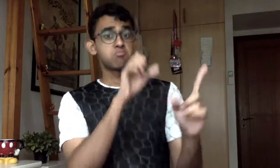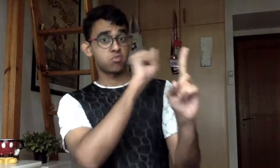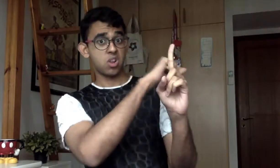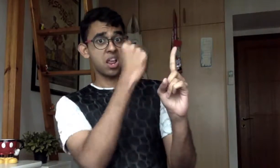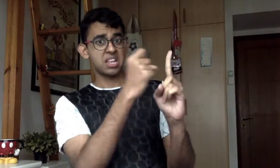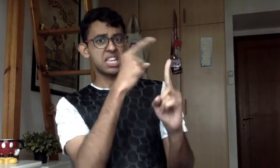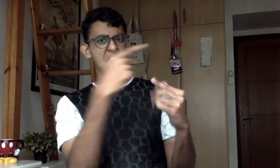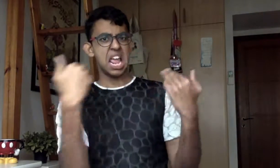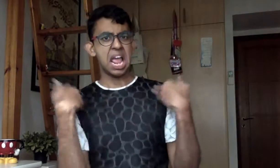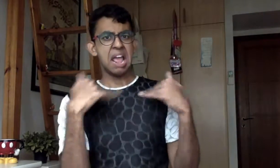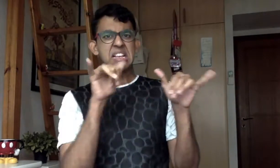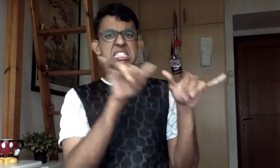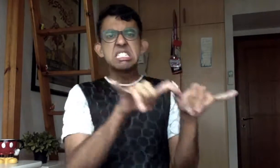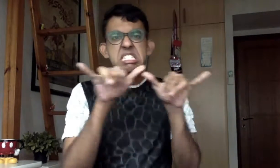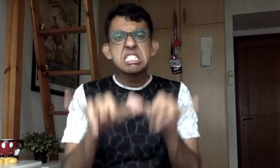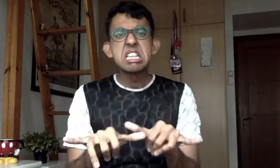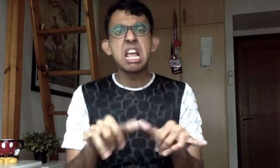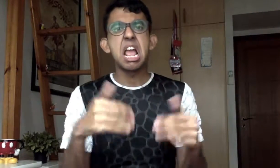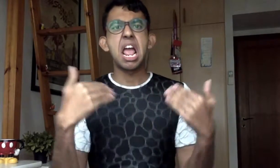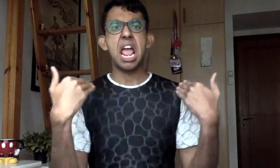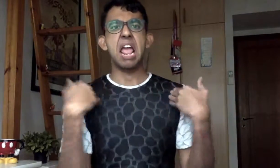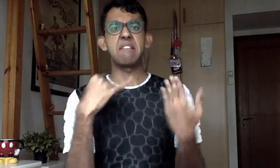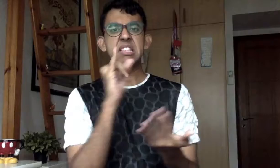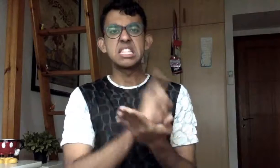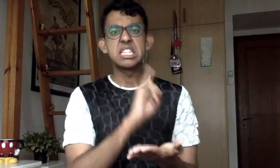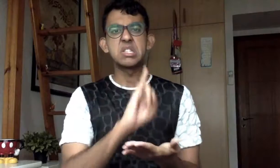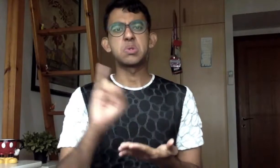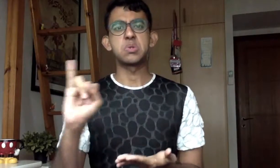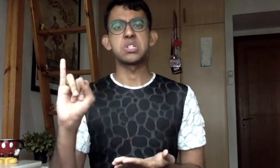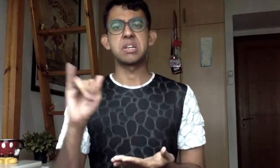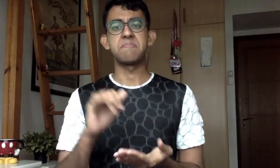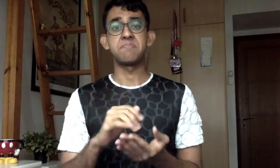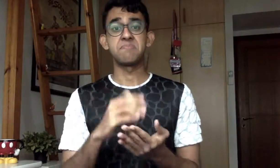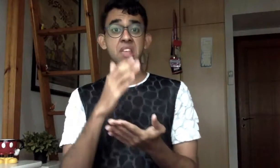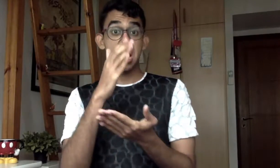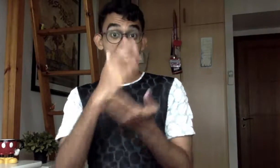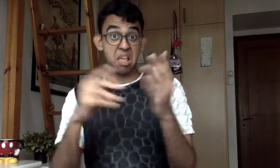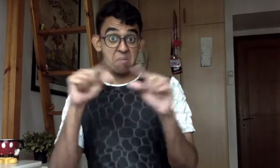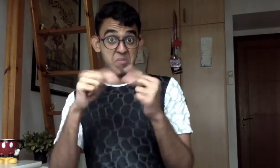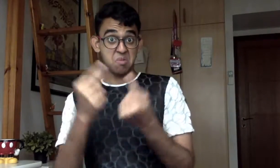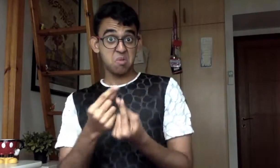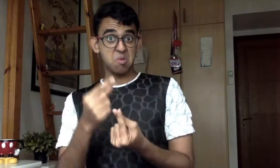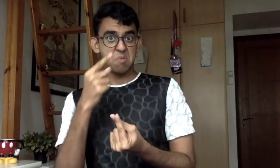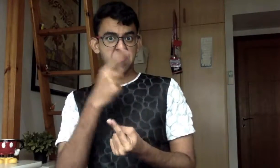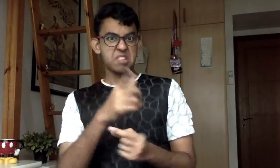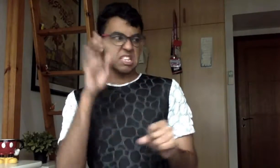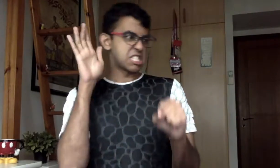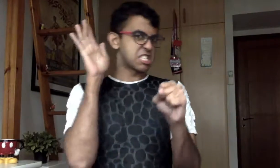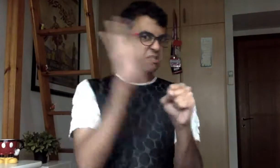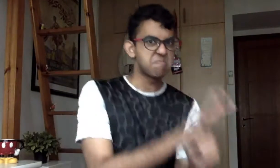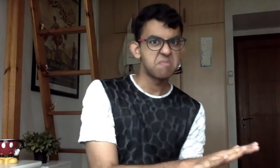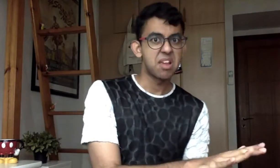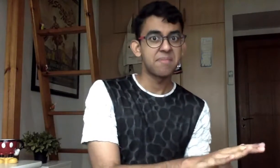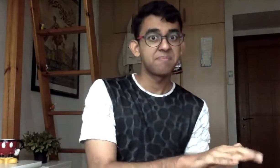I think society has systems and institutions that are built to oppress certain groups of people,